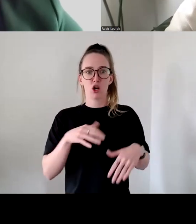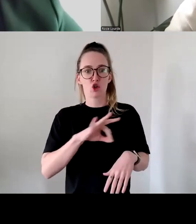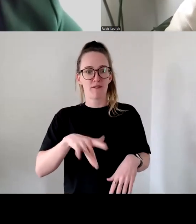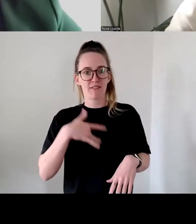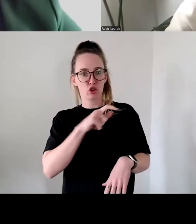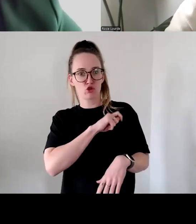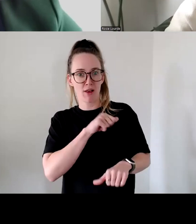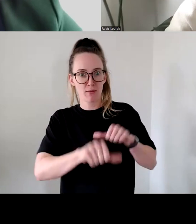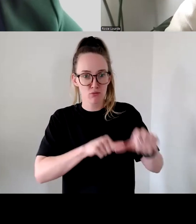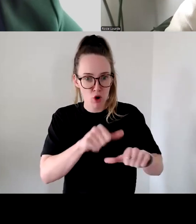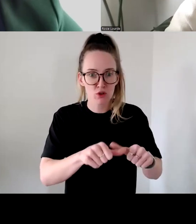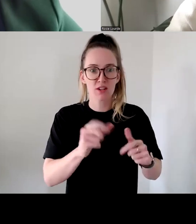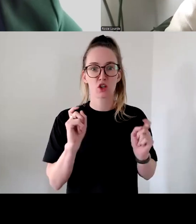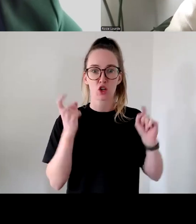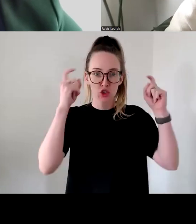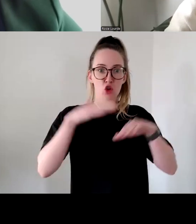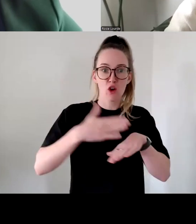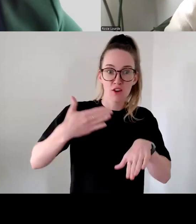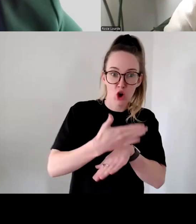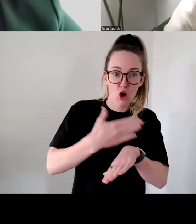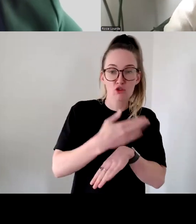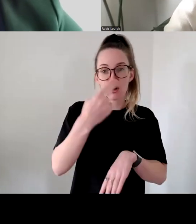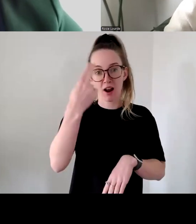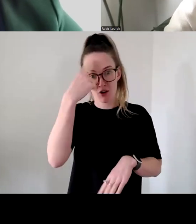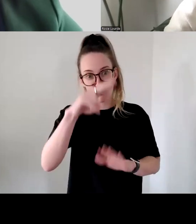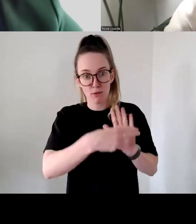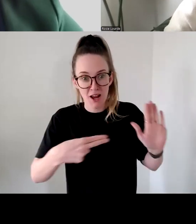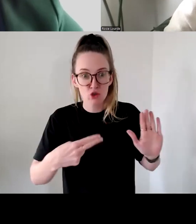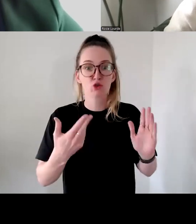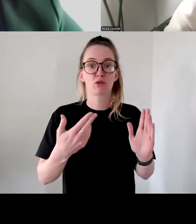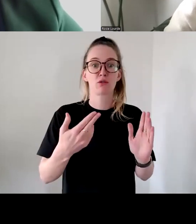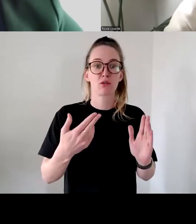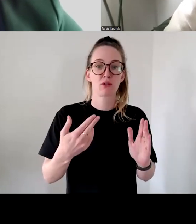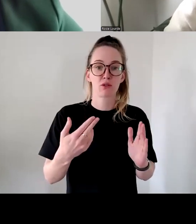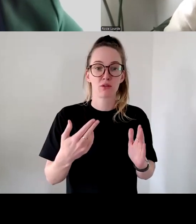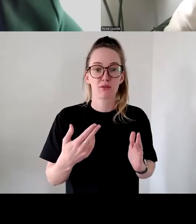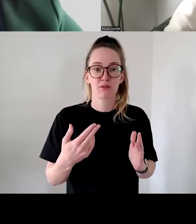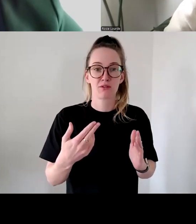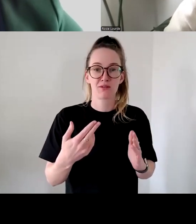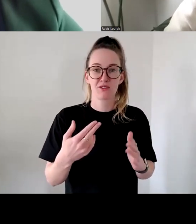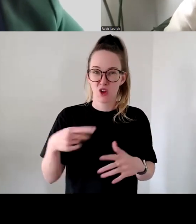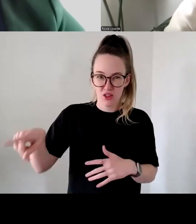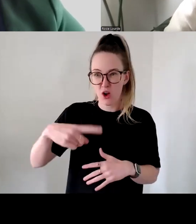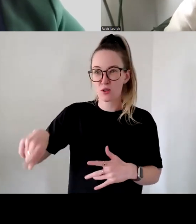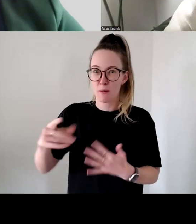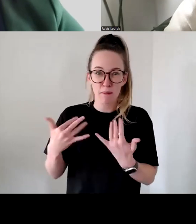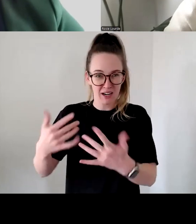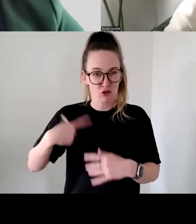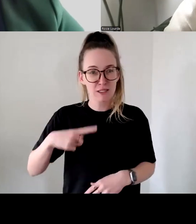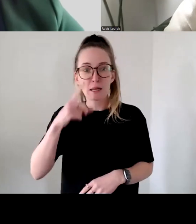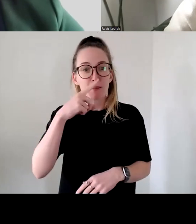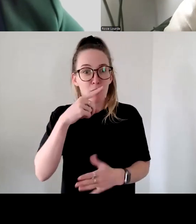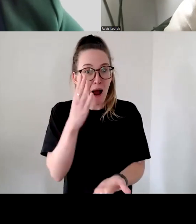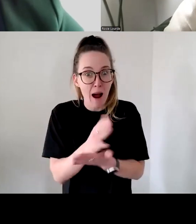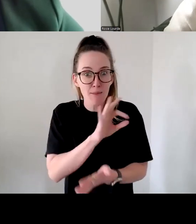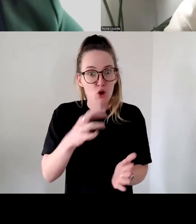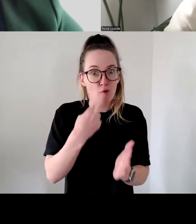process, concerns for career and reputation. And sadly, those concerns are validated,